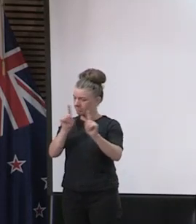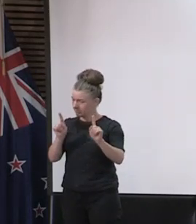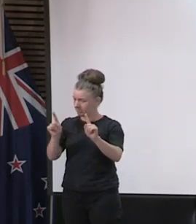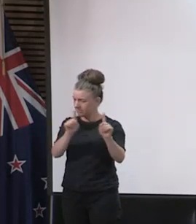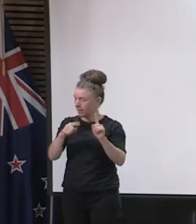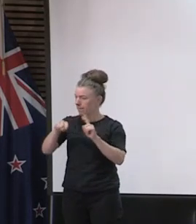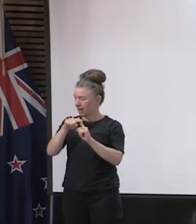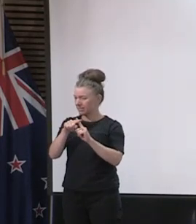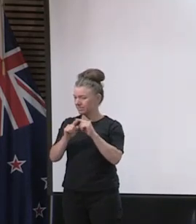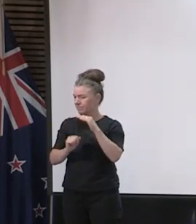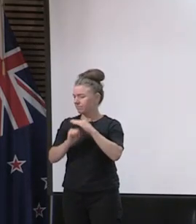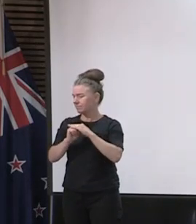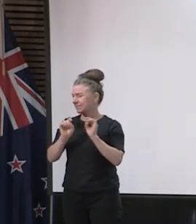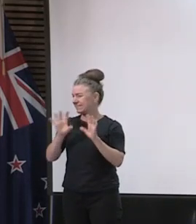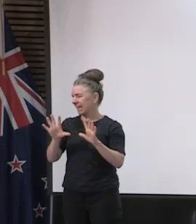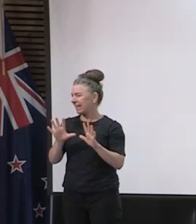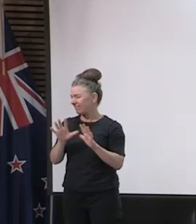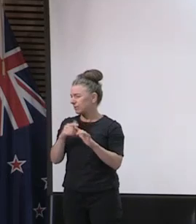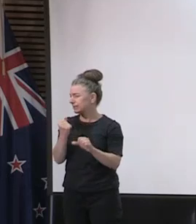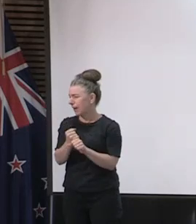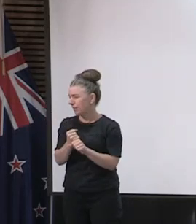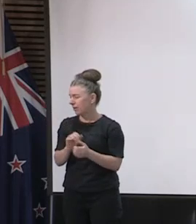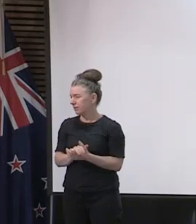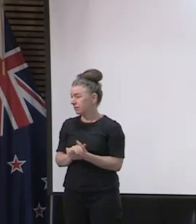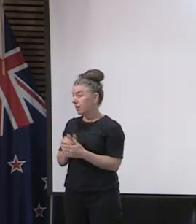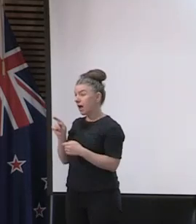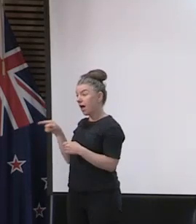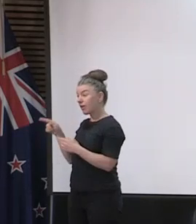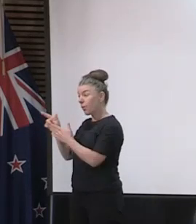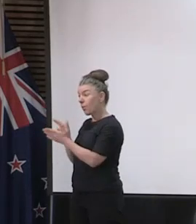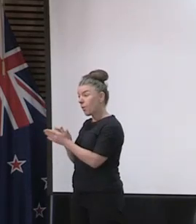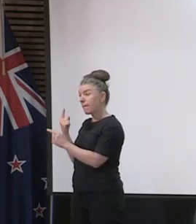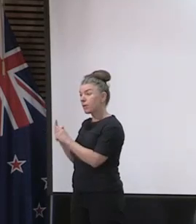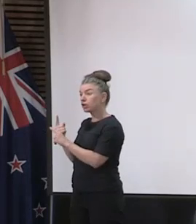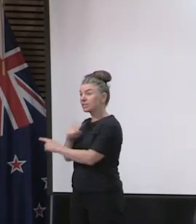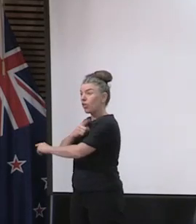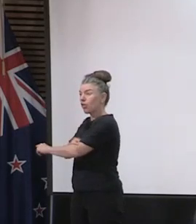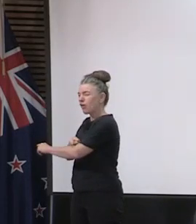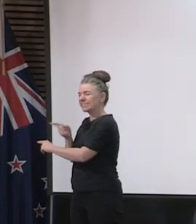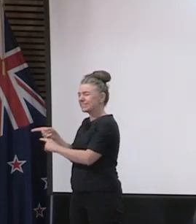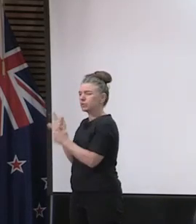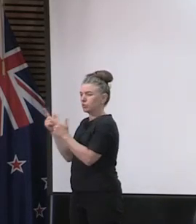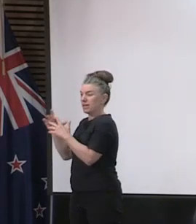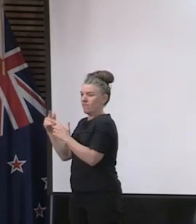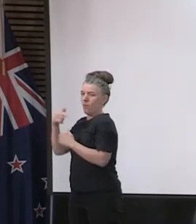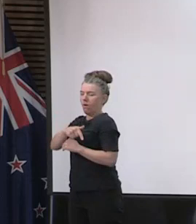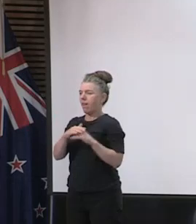orders are small. It is social distancing and gatherings. So, again, using broad, sweeping